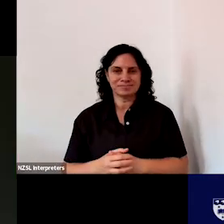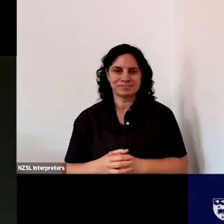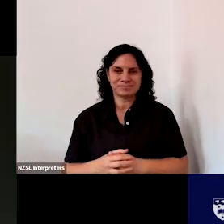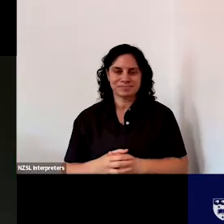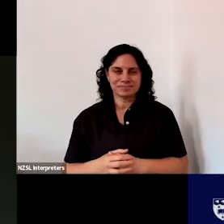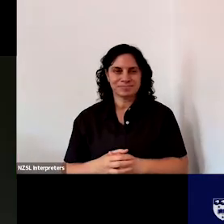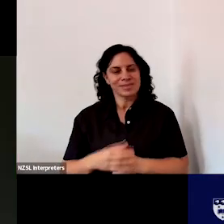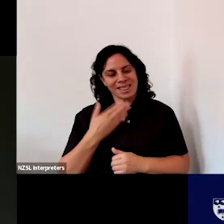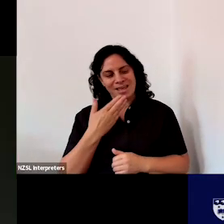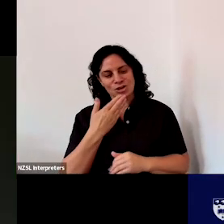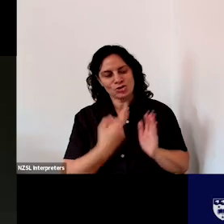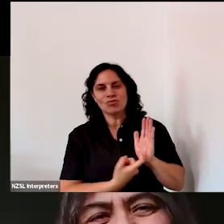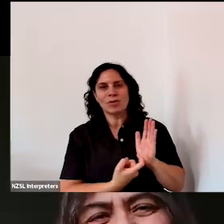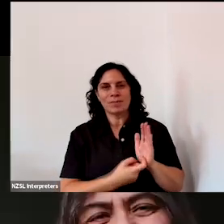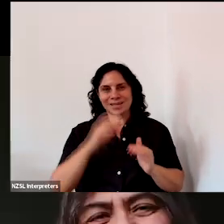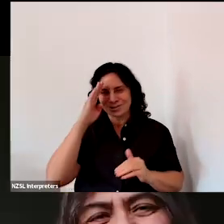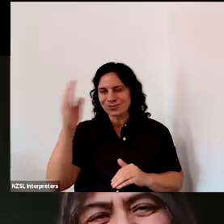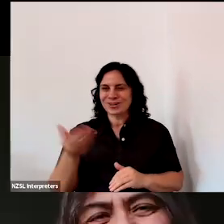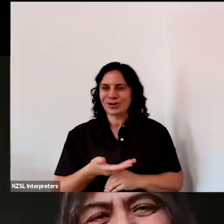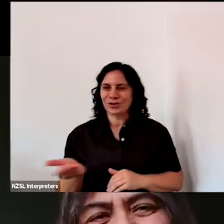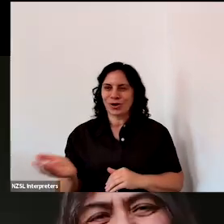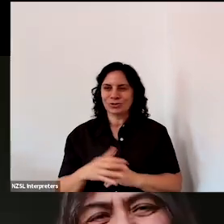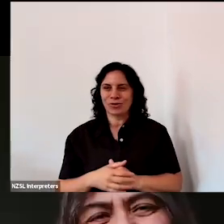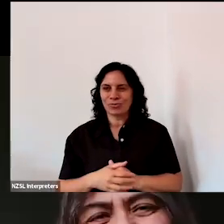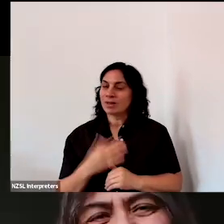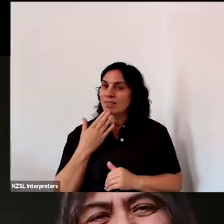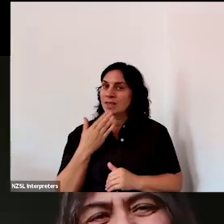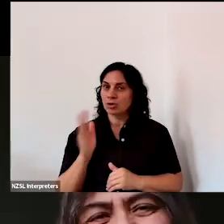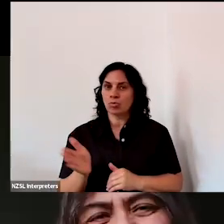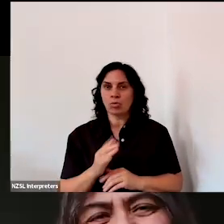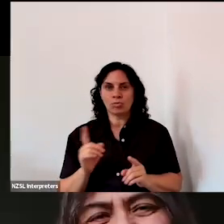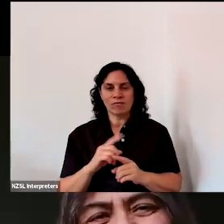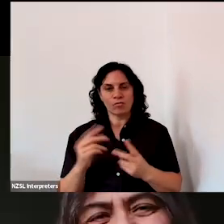Thank you. Rebecca. Kia ora koutou And thank you, everyone, for taking the time to be here today.